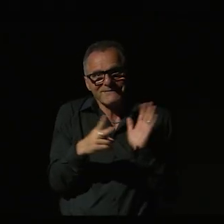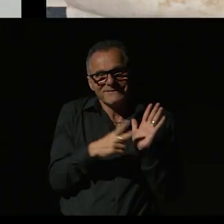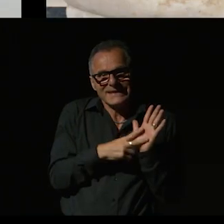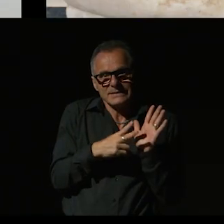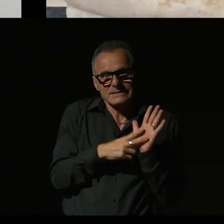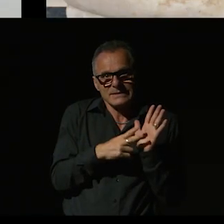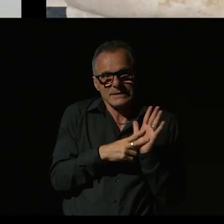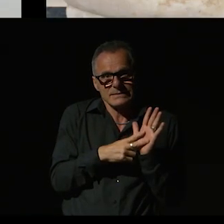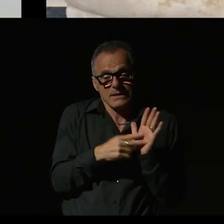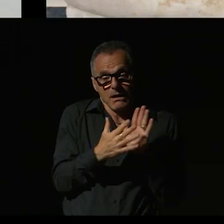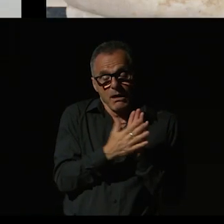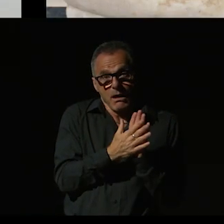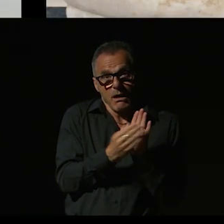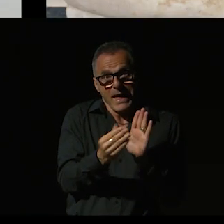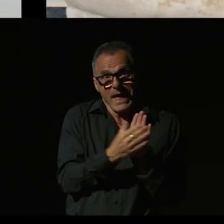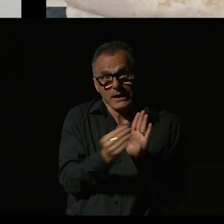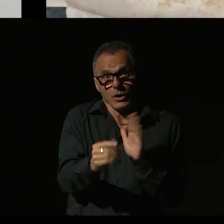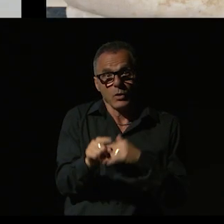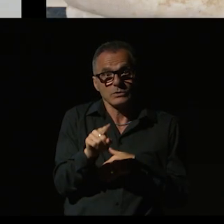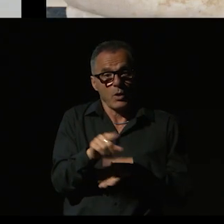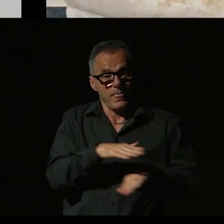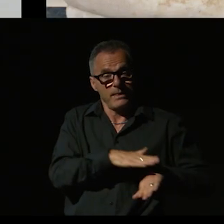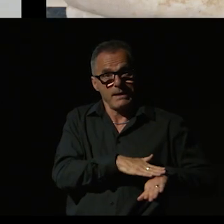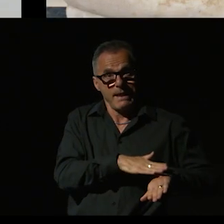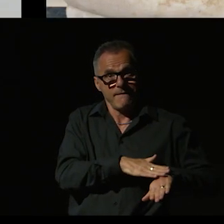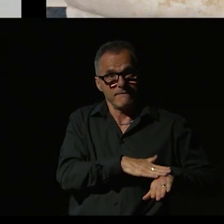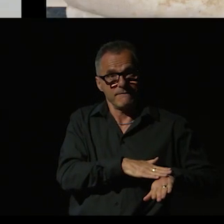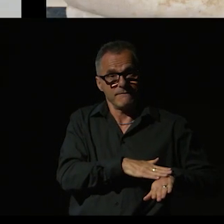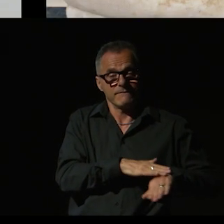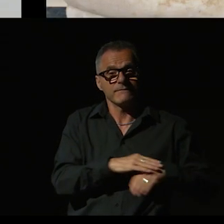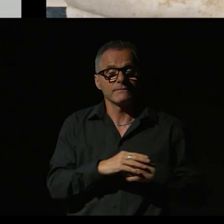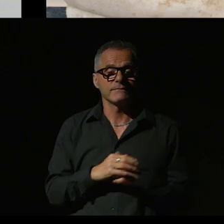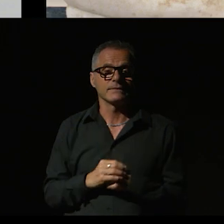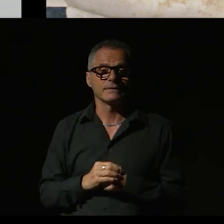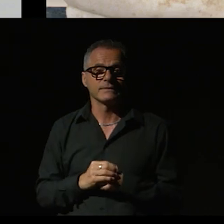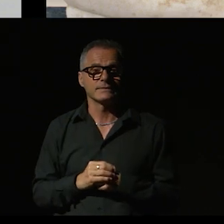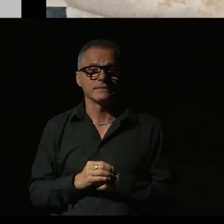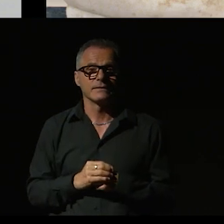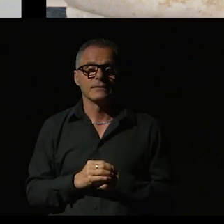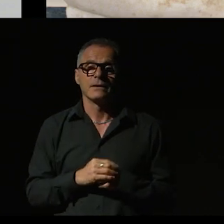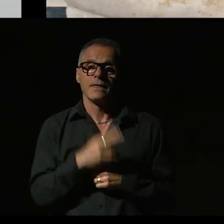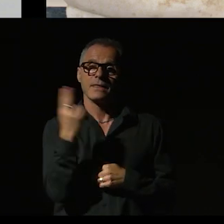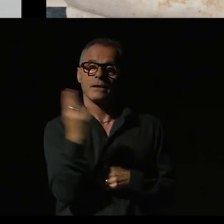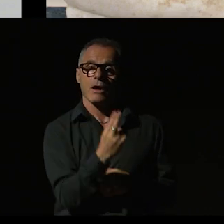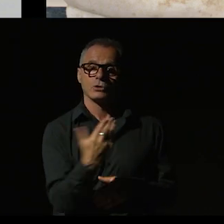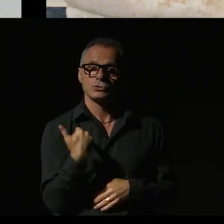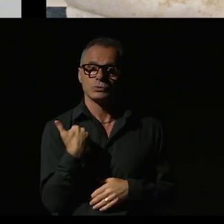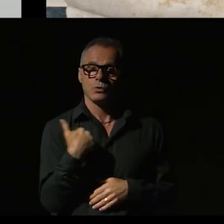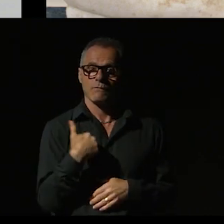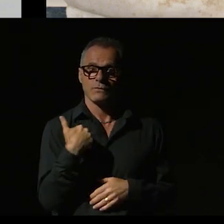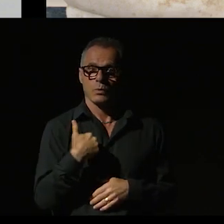are echoed in the nymphs pose to the left in the cartoon of the woman born off by a sea god.